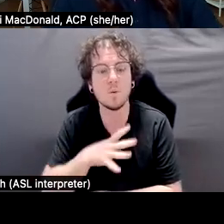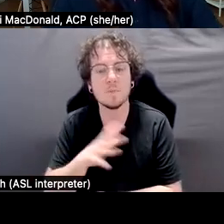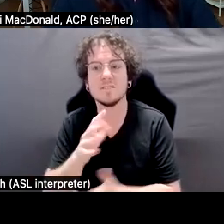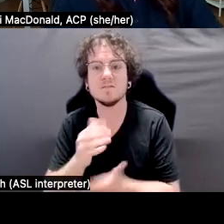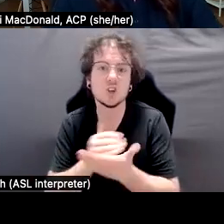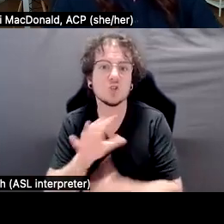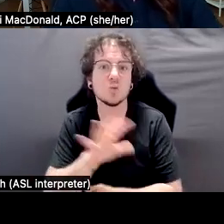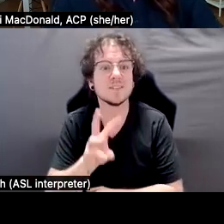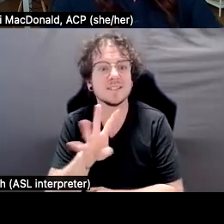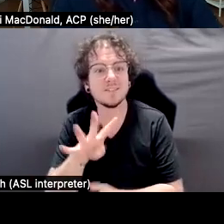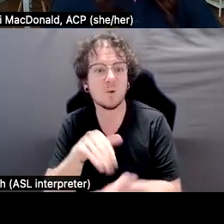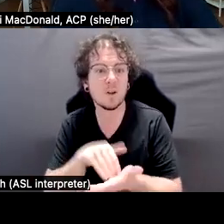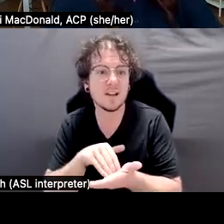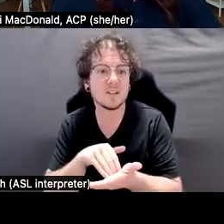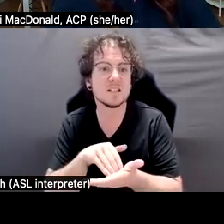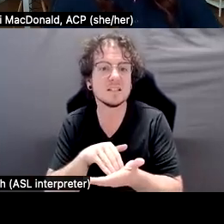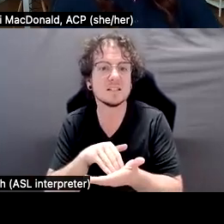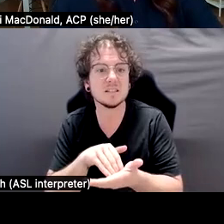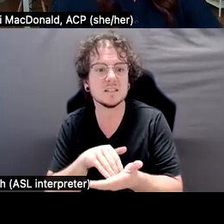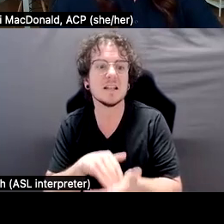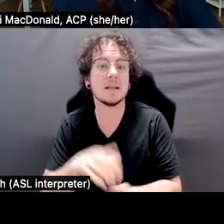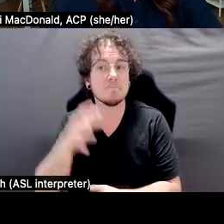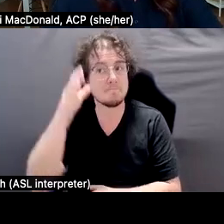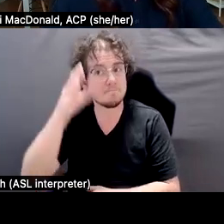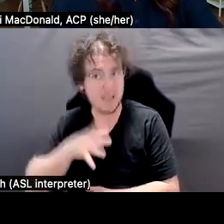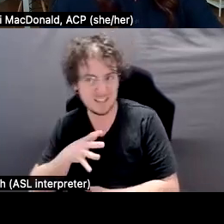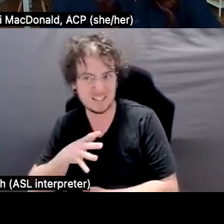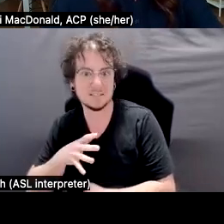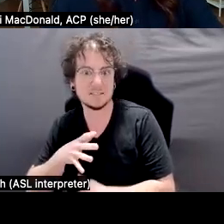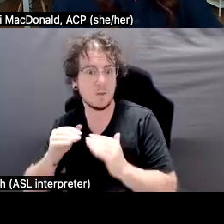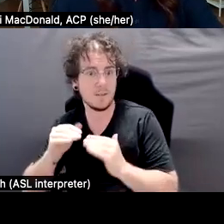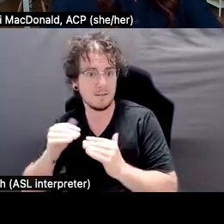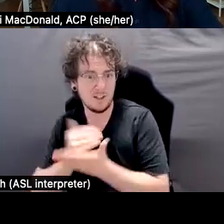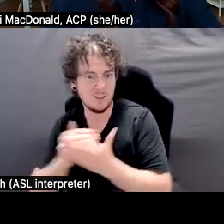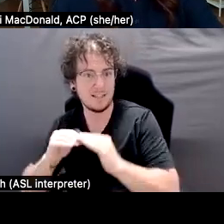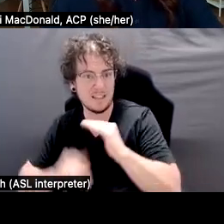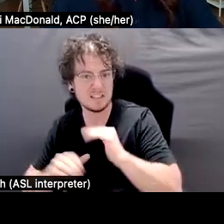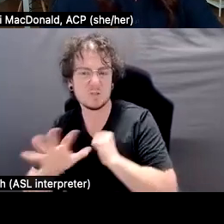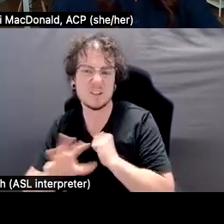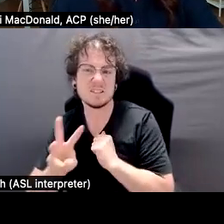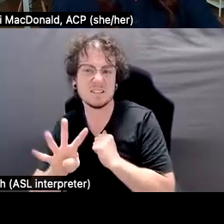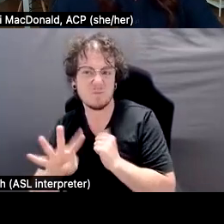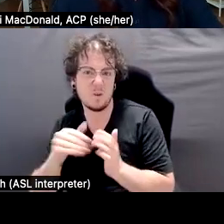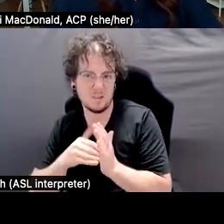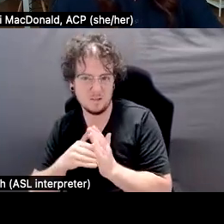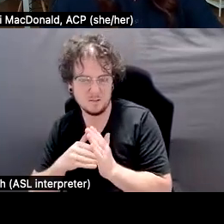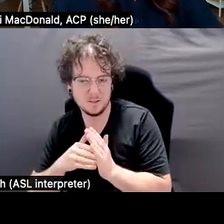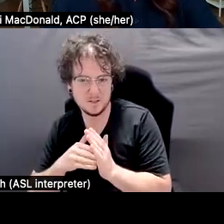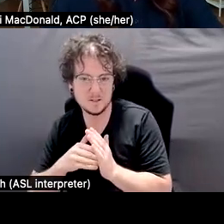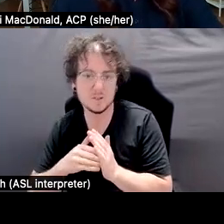while men made slightly less around $64k. So, now, at least on an industry-wide level,